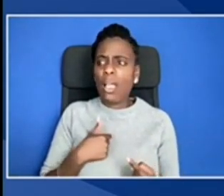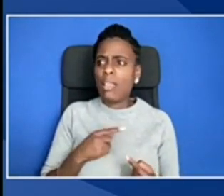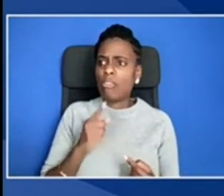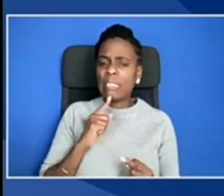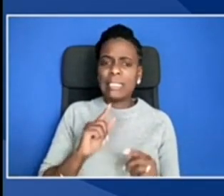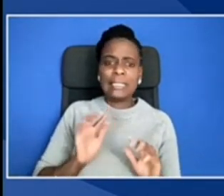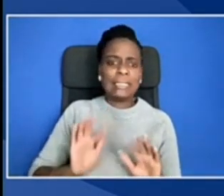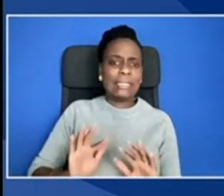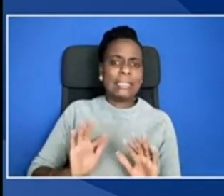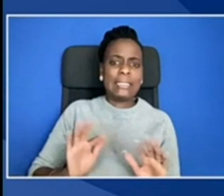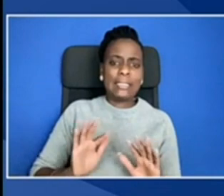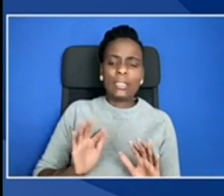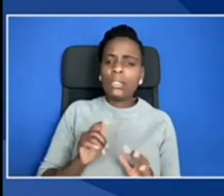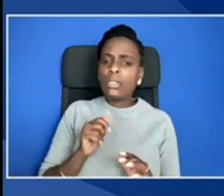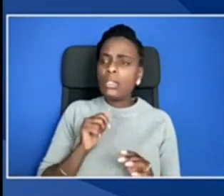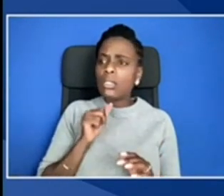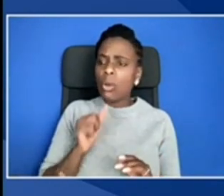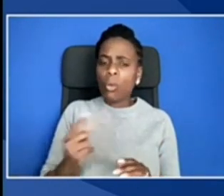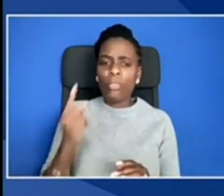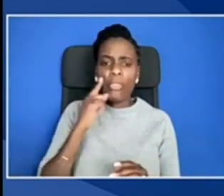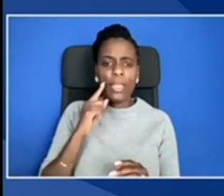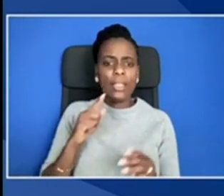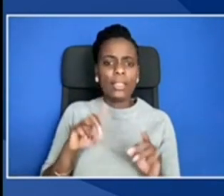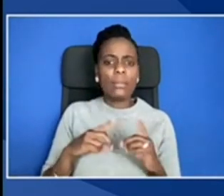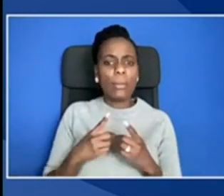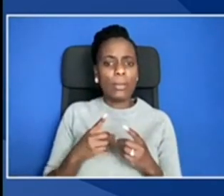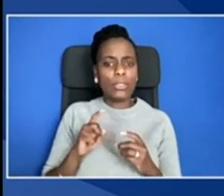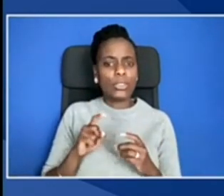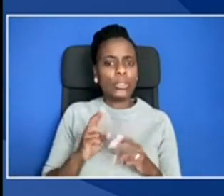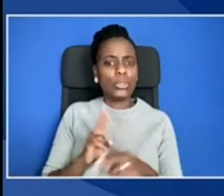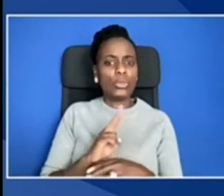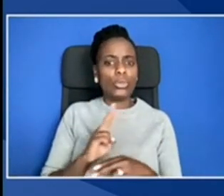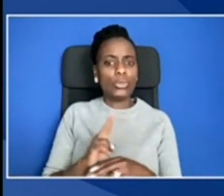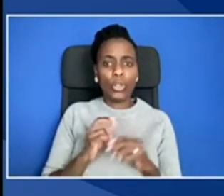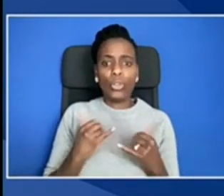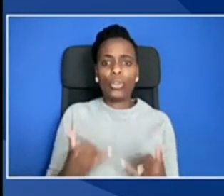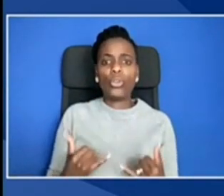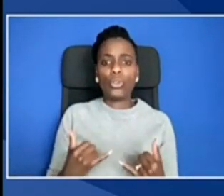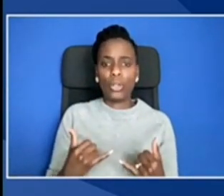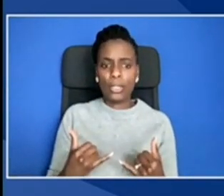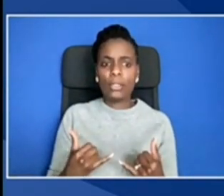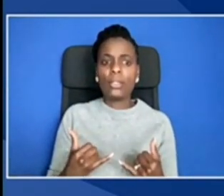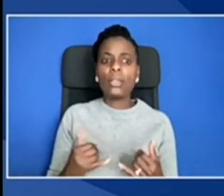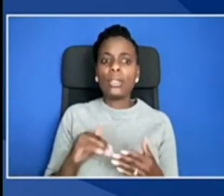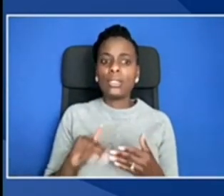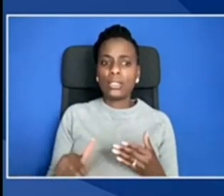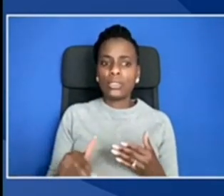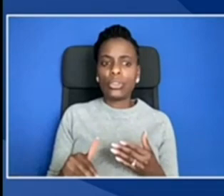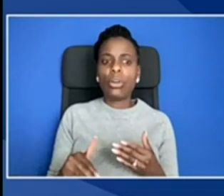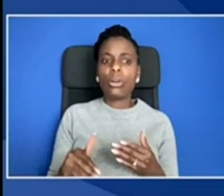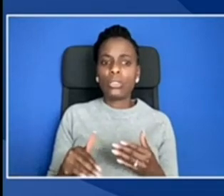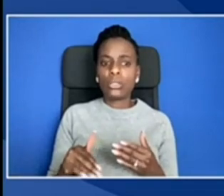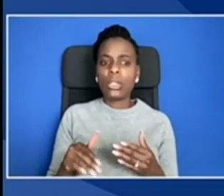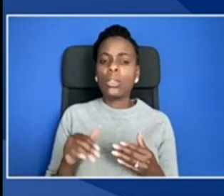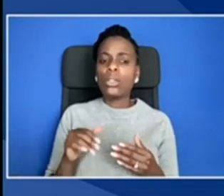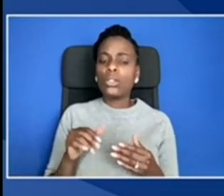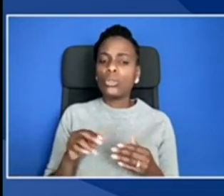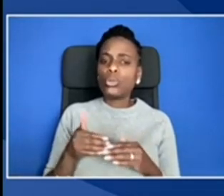statutory discharges as a basis to exclude particular types of relief here, which I